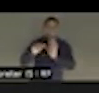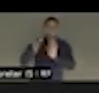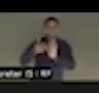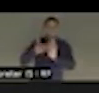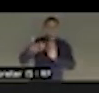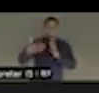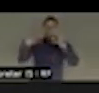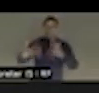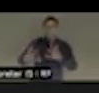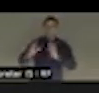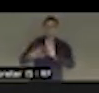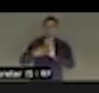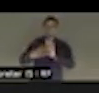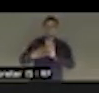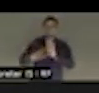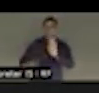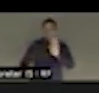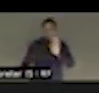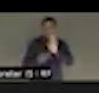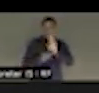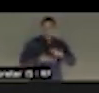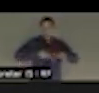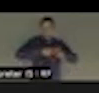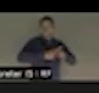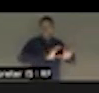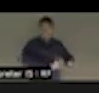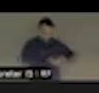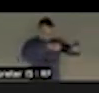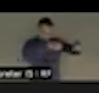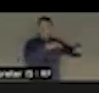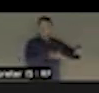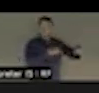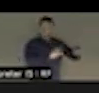It has a basic description of different mechanisms and different feedback channels